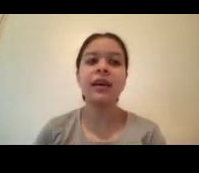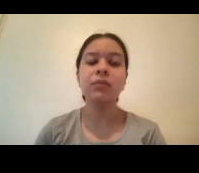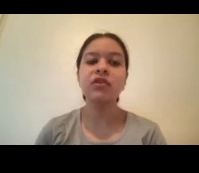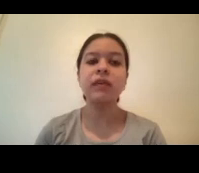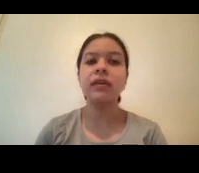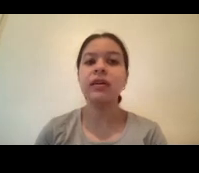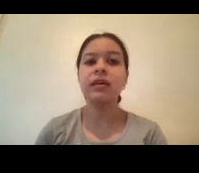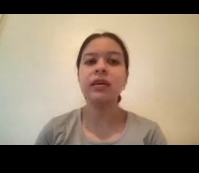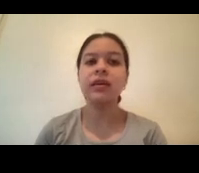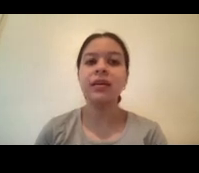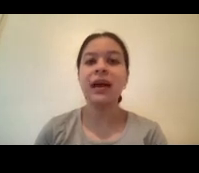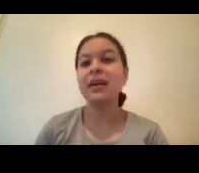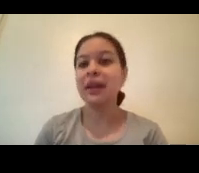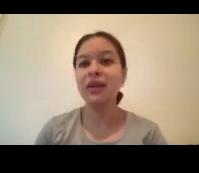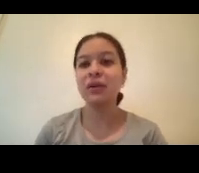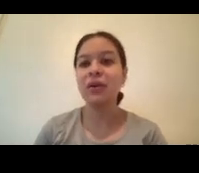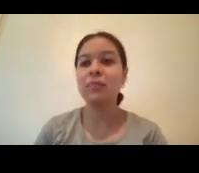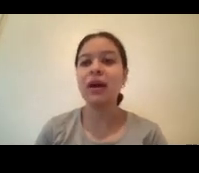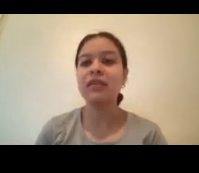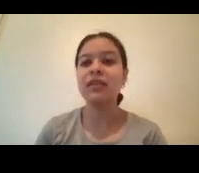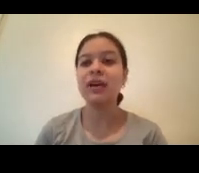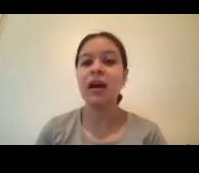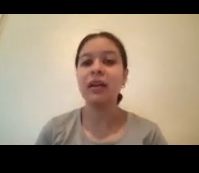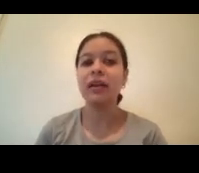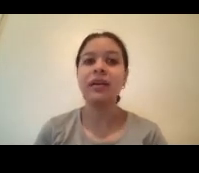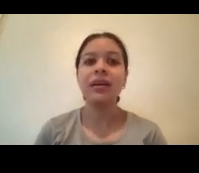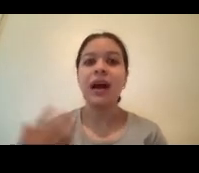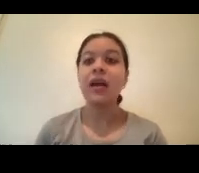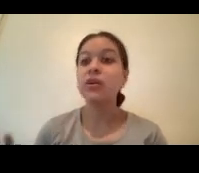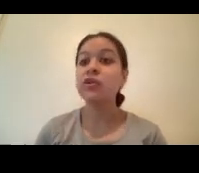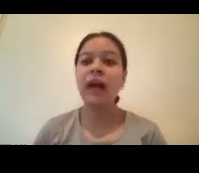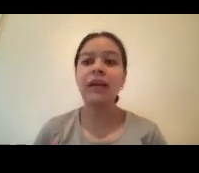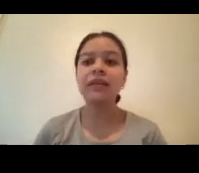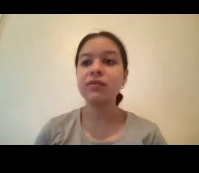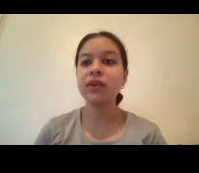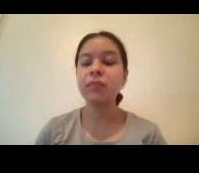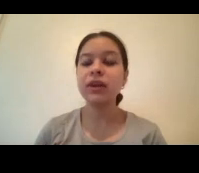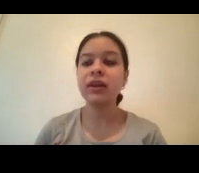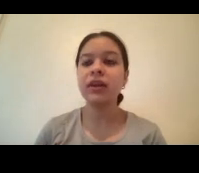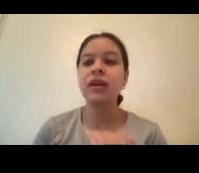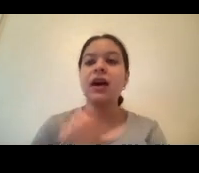and we just need to again, like going back to like, you know, just asking for their opinion.